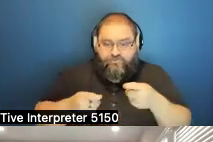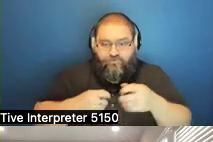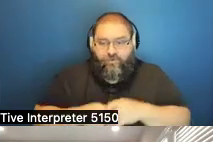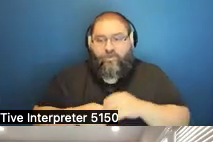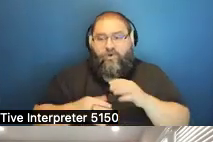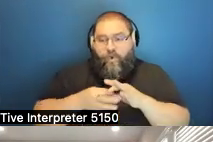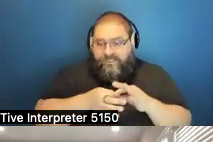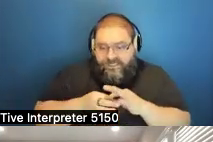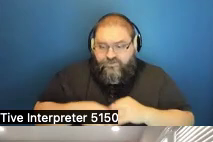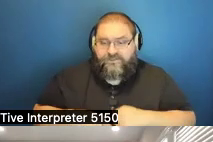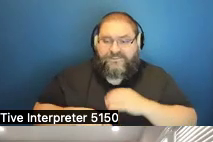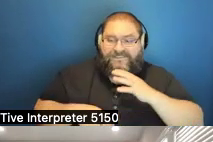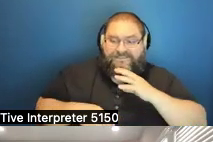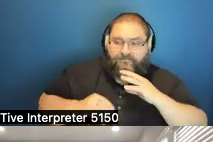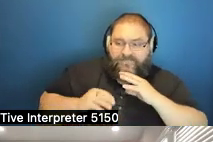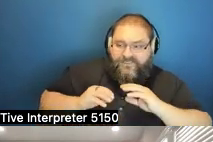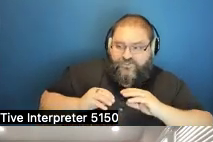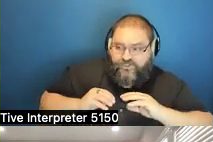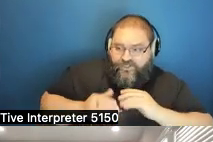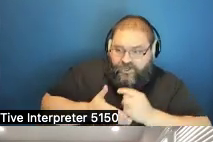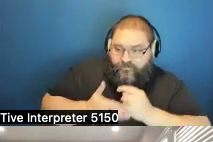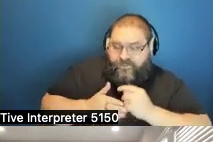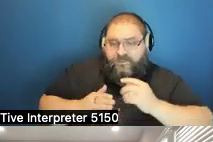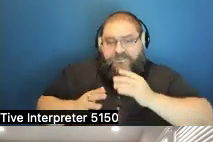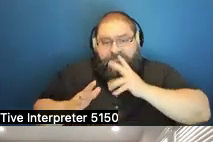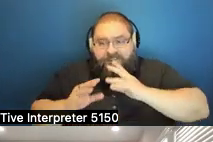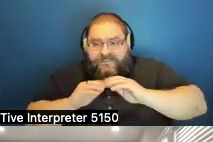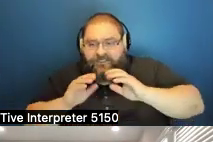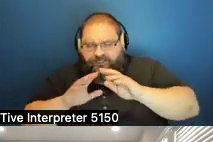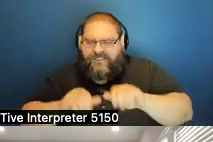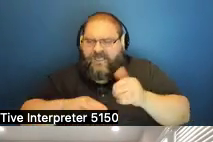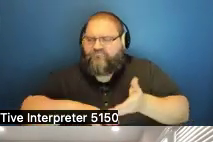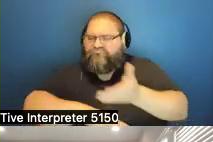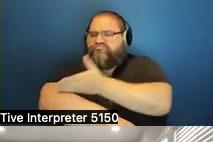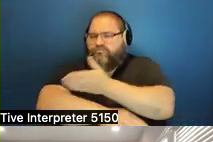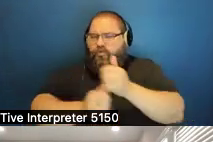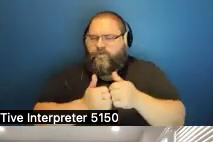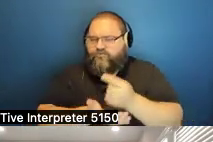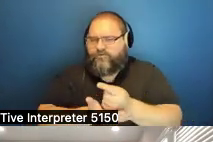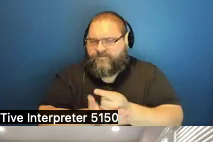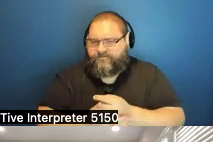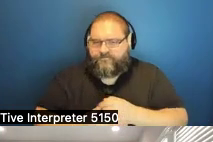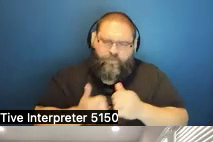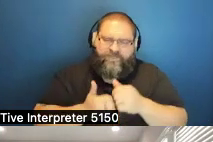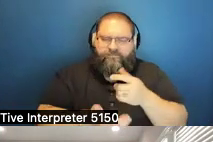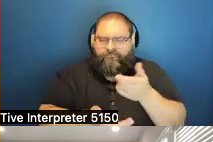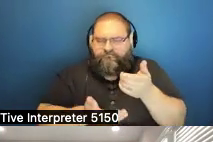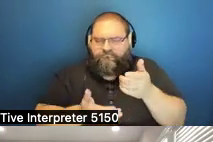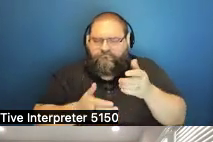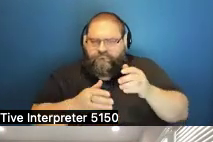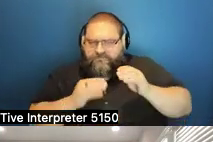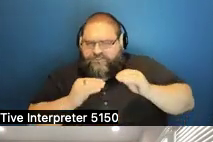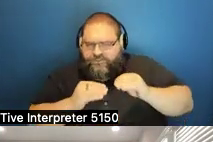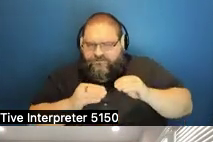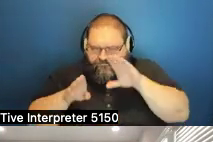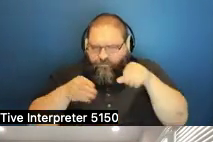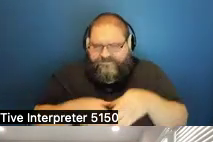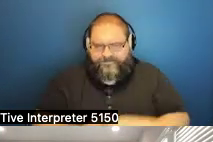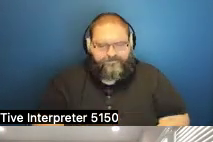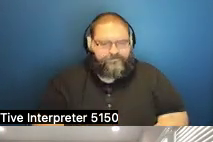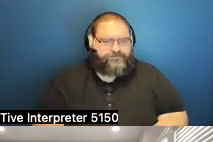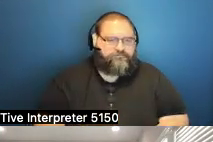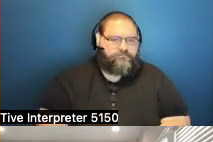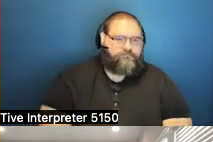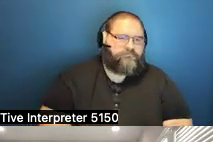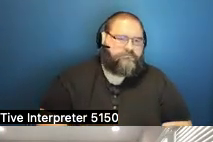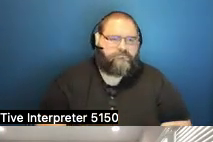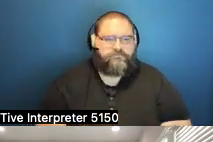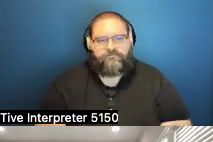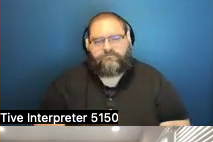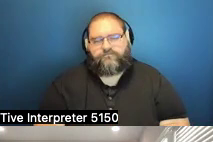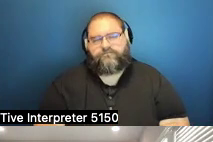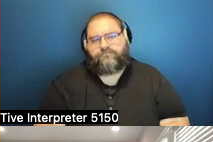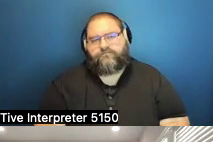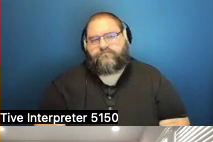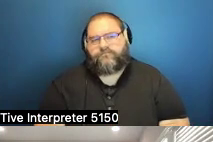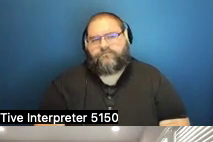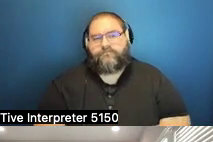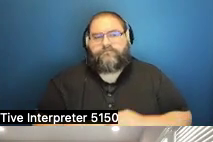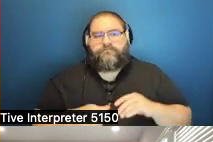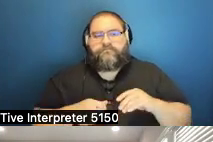and articulation. They can be in here. 19:41:08 Uh, Nisha Breeden?